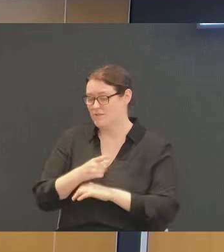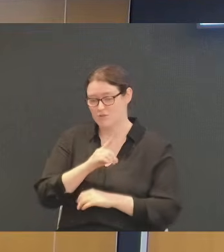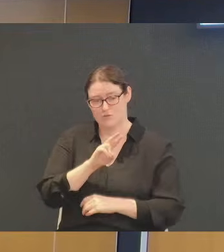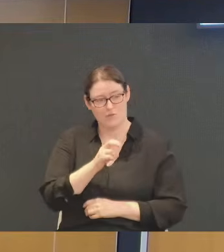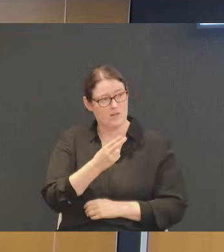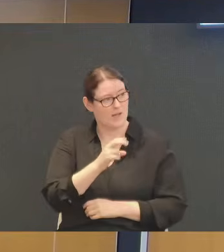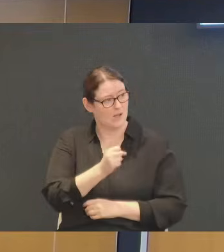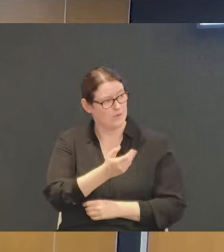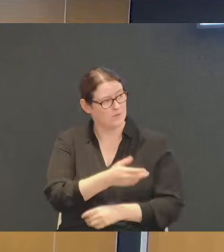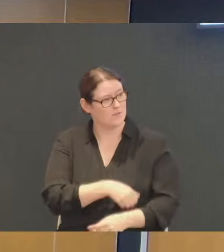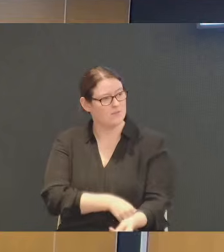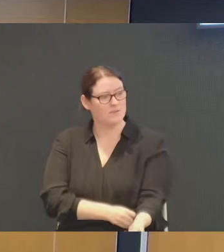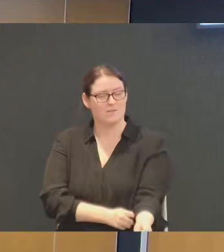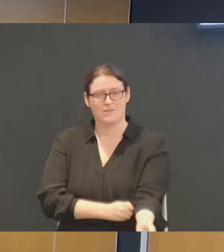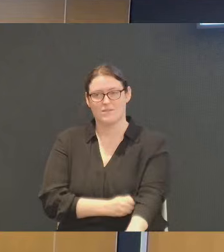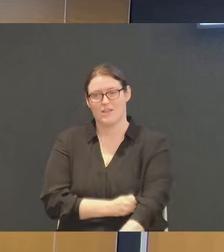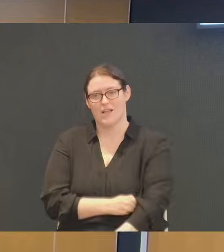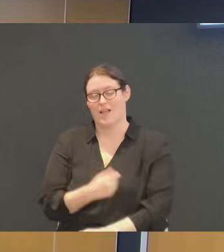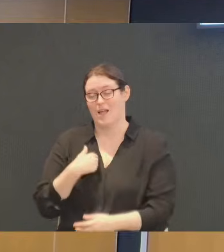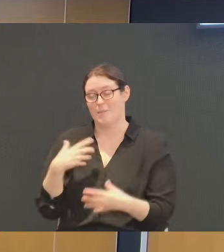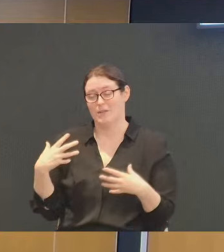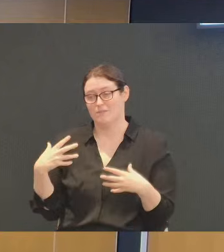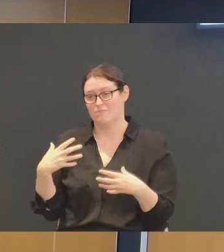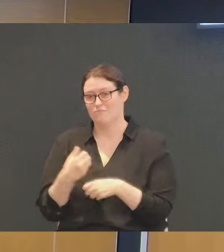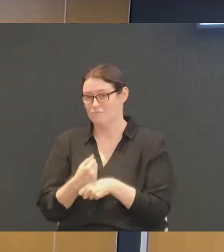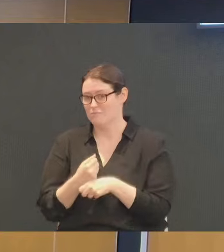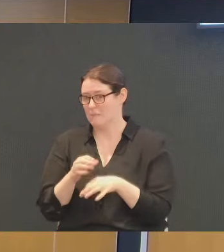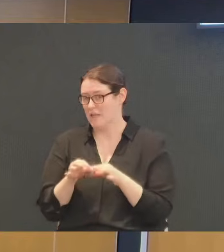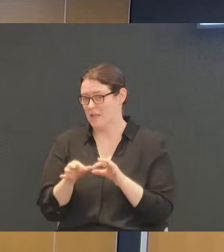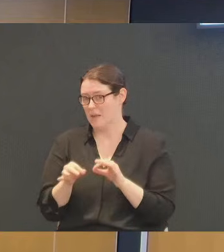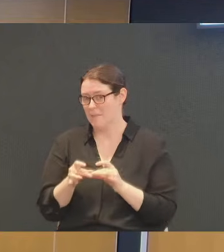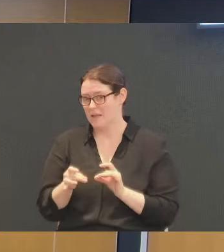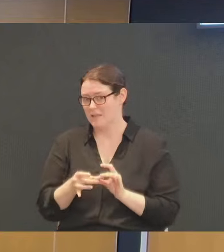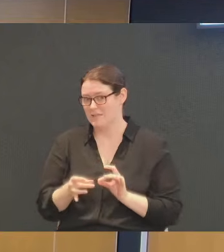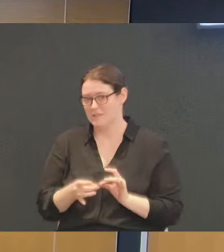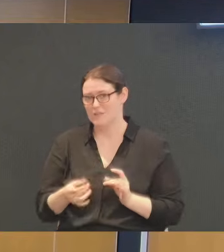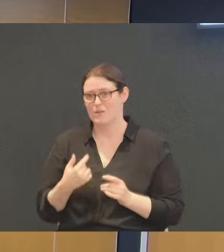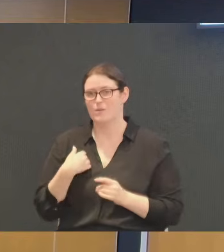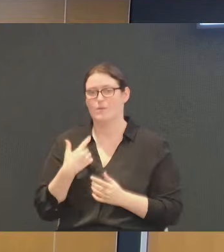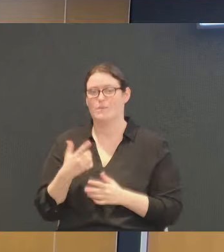thank you. Um, I'm just going to truncate my comments because there we've we've been so long